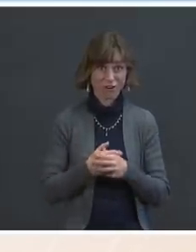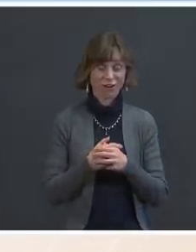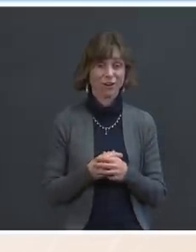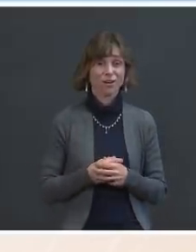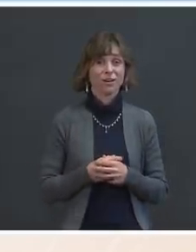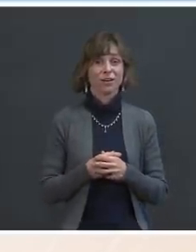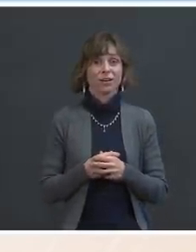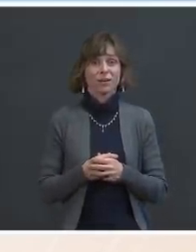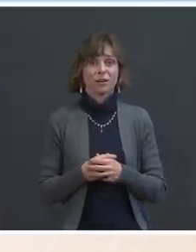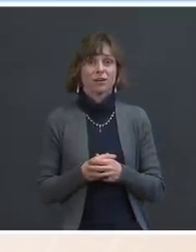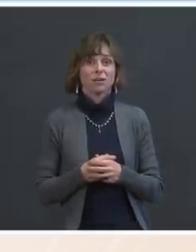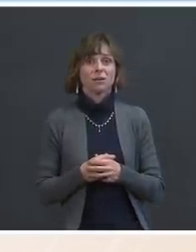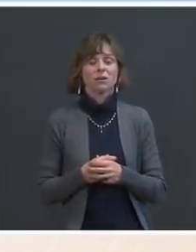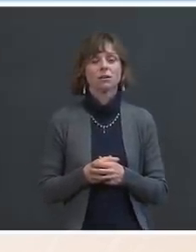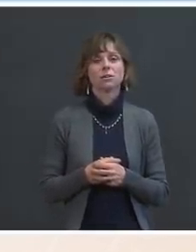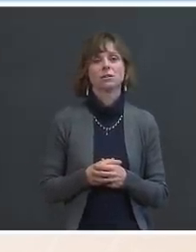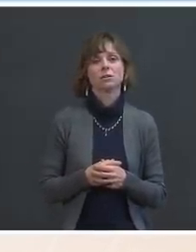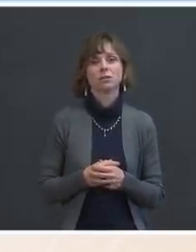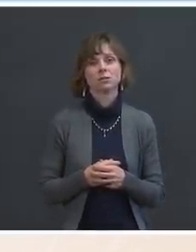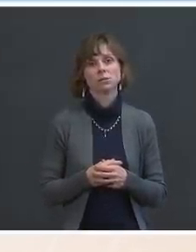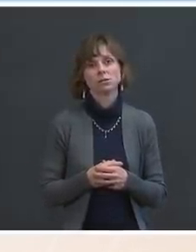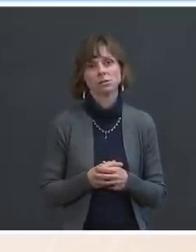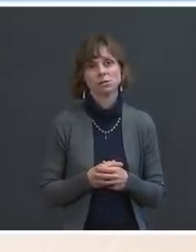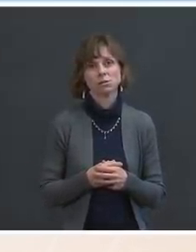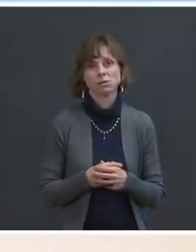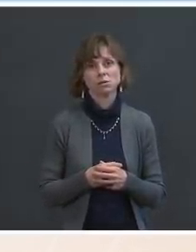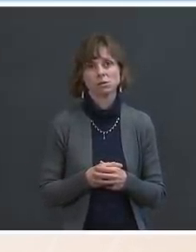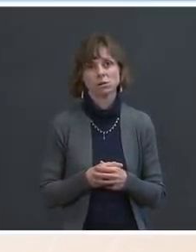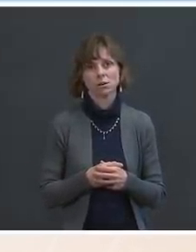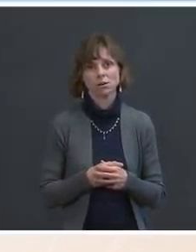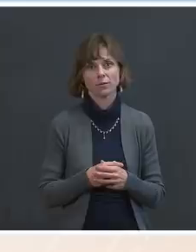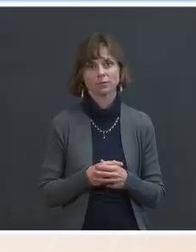that Ambassador Jacobson said. Ms. Psaki: Sure. The Press: And I think you may have gotten a note